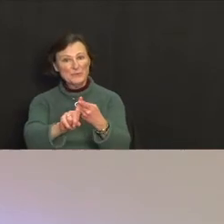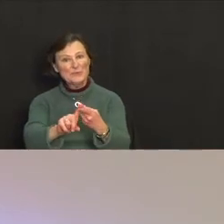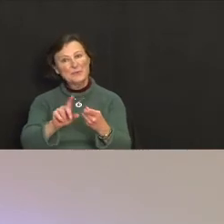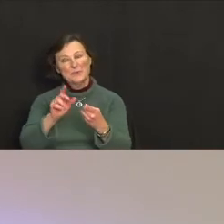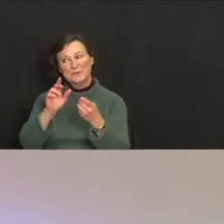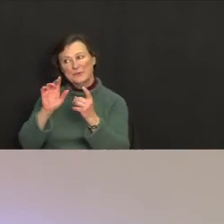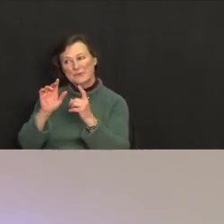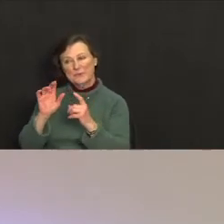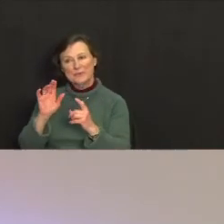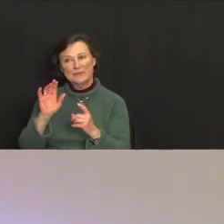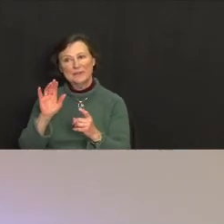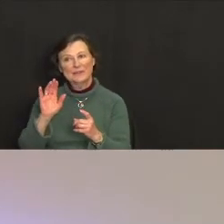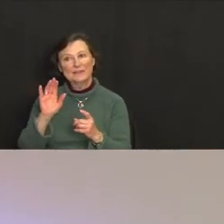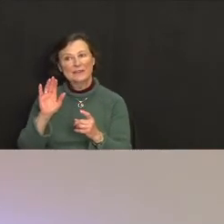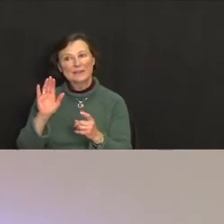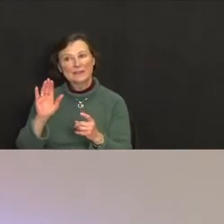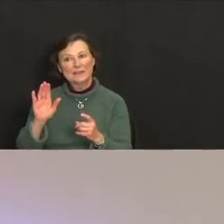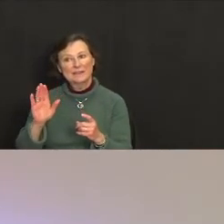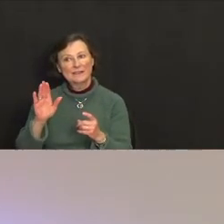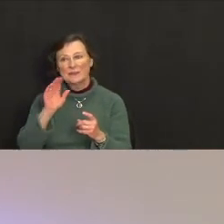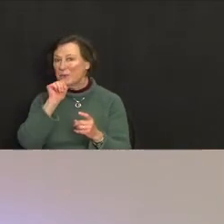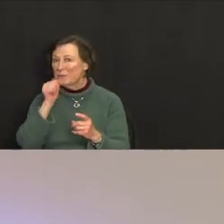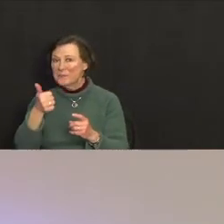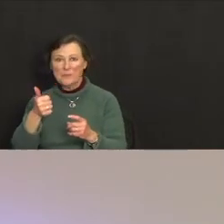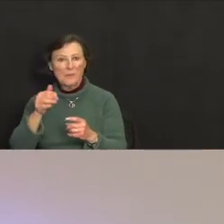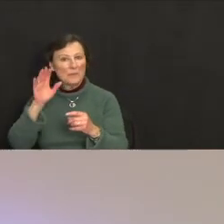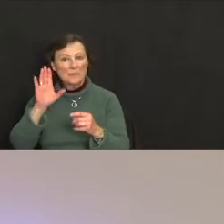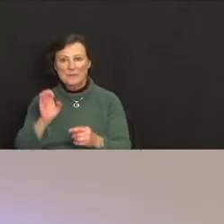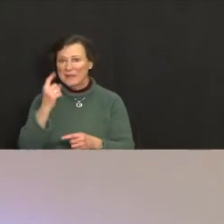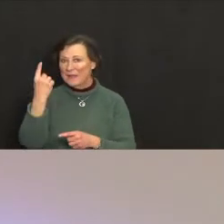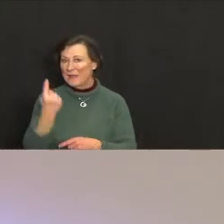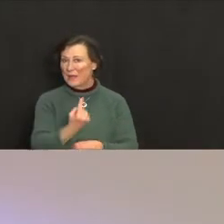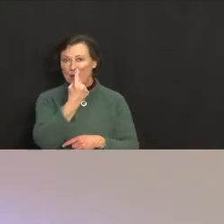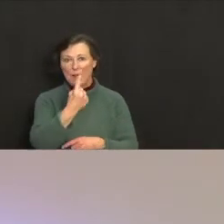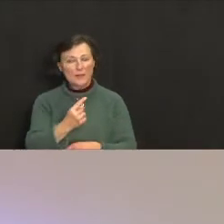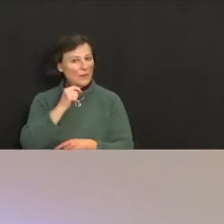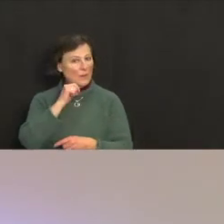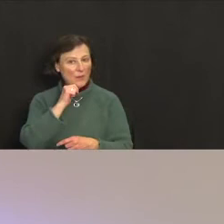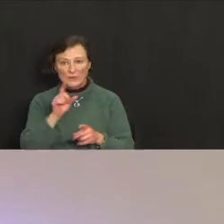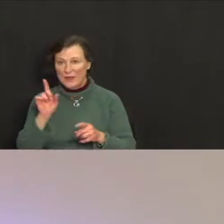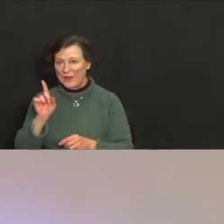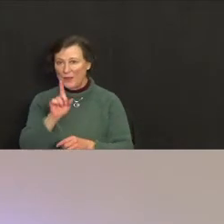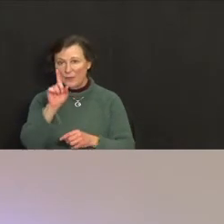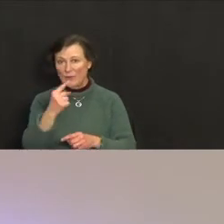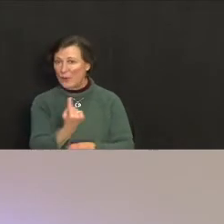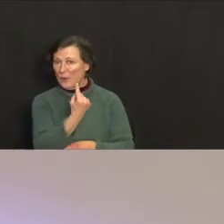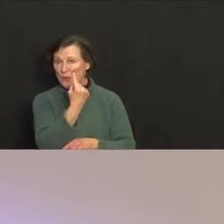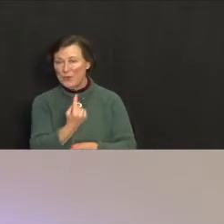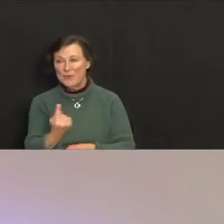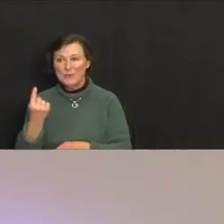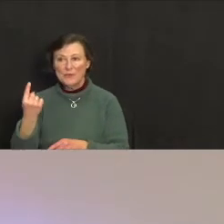Lo here alone, lo here alone. Our loves we may discover. Where the sweet nightengale with wanton glosses,